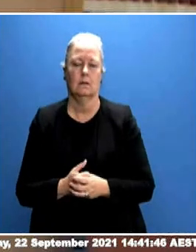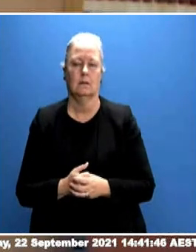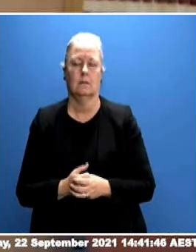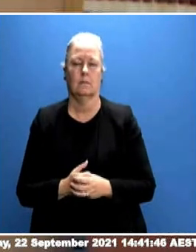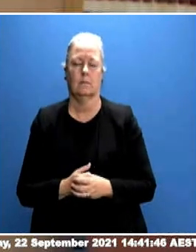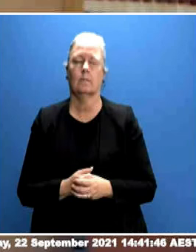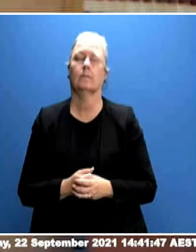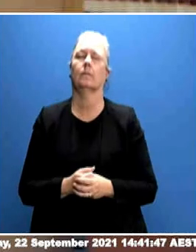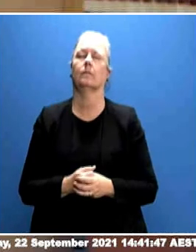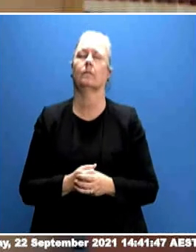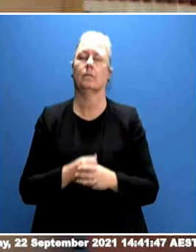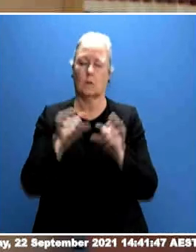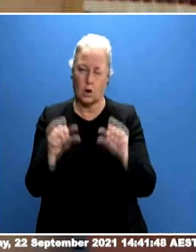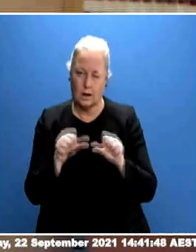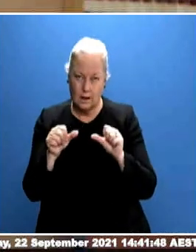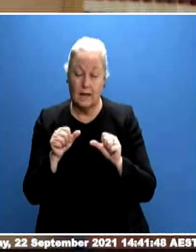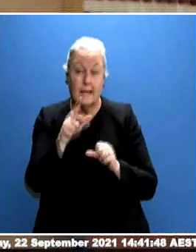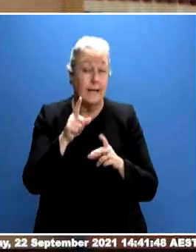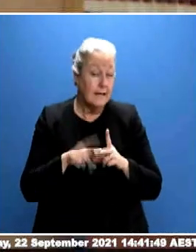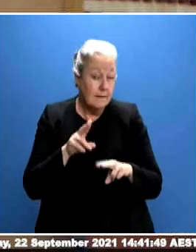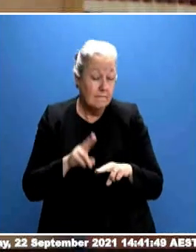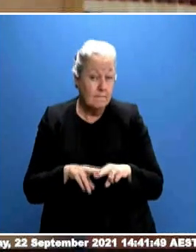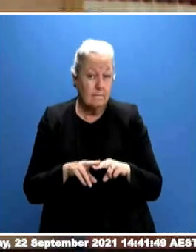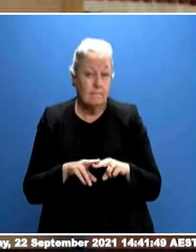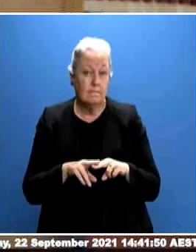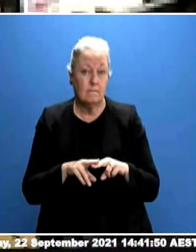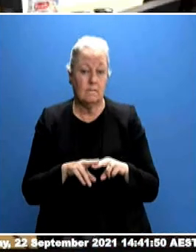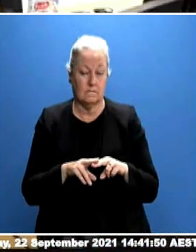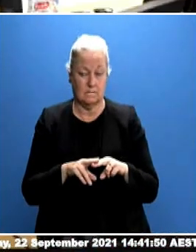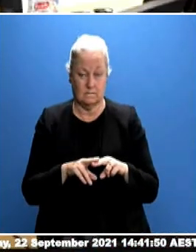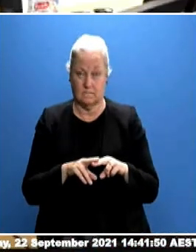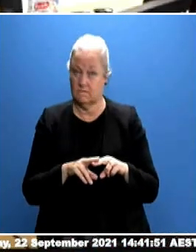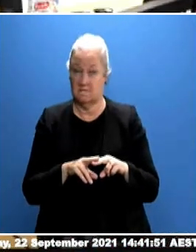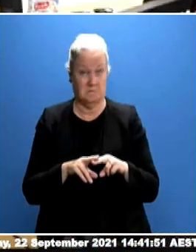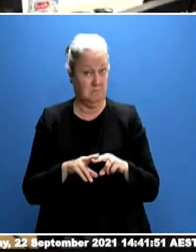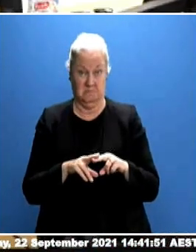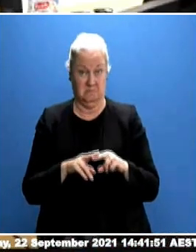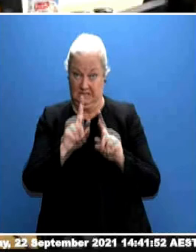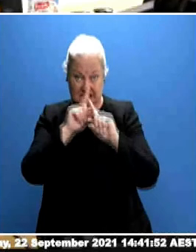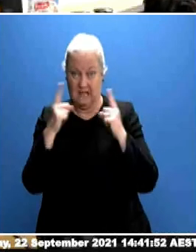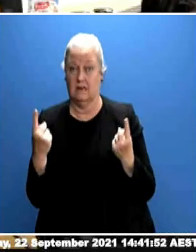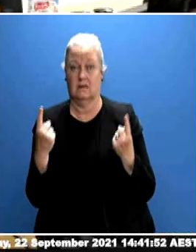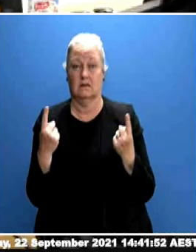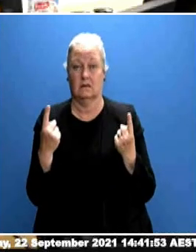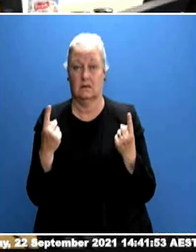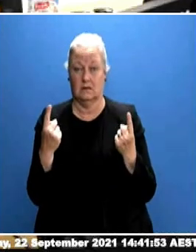So, if there isn't the capability to conduct the full